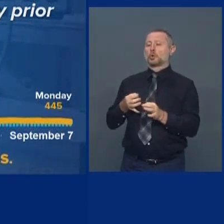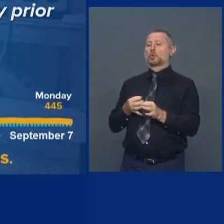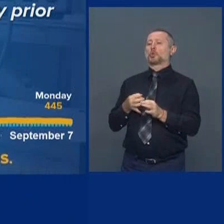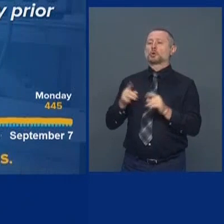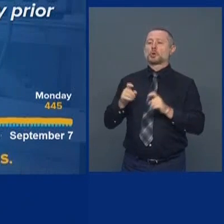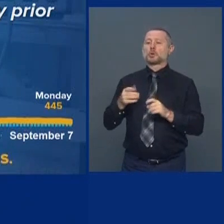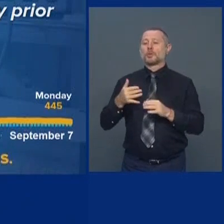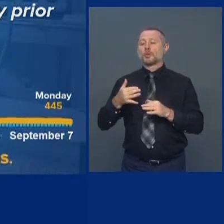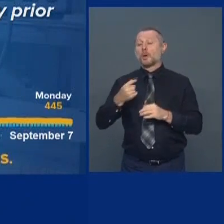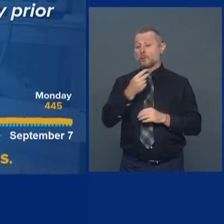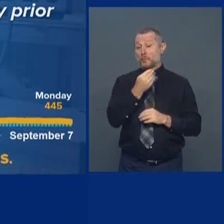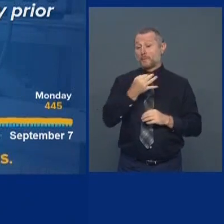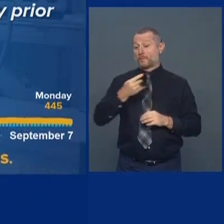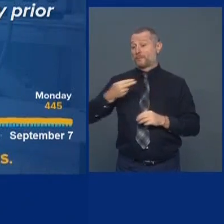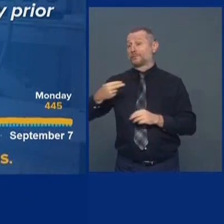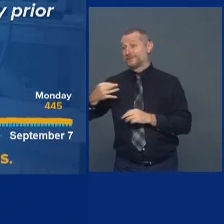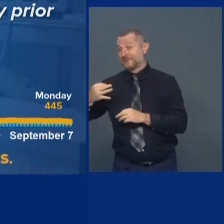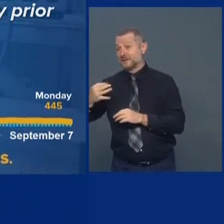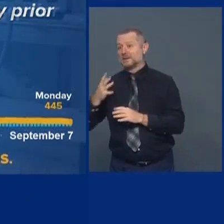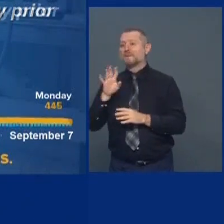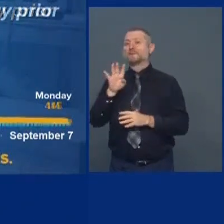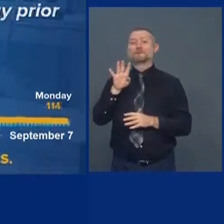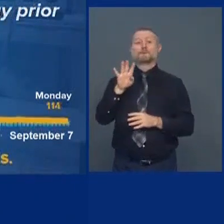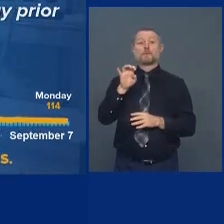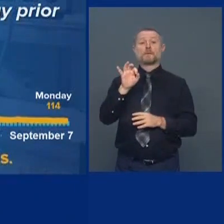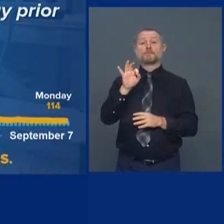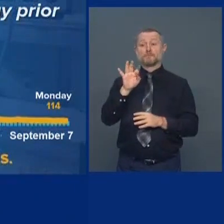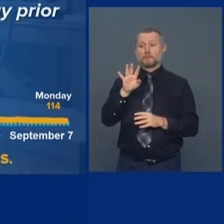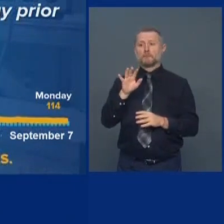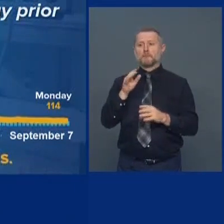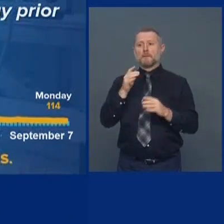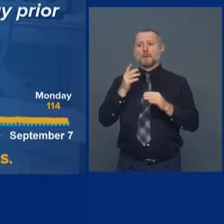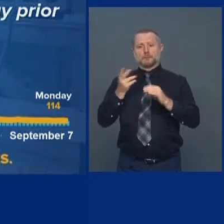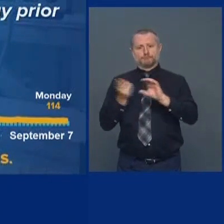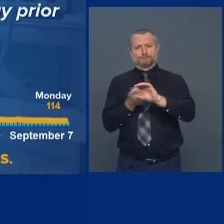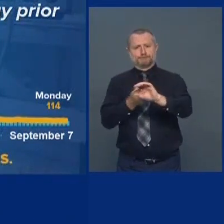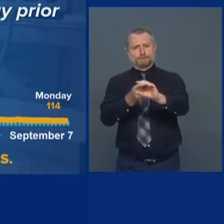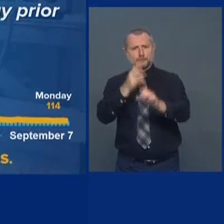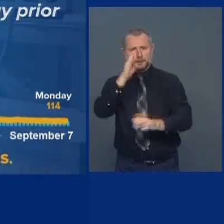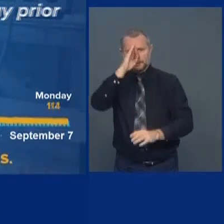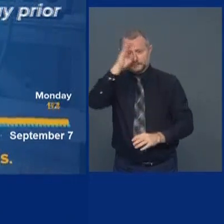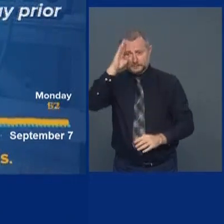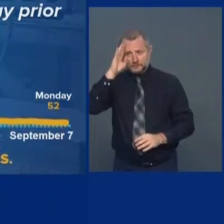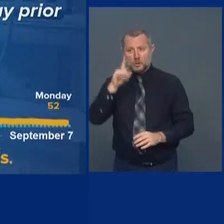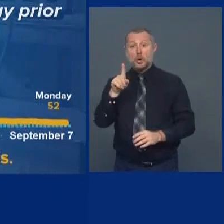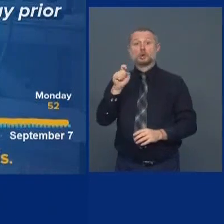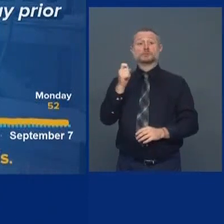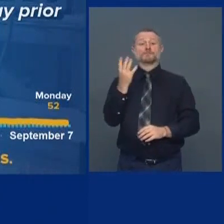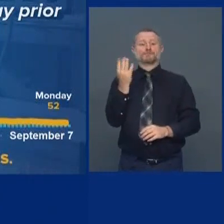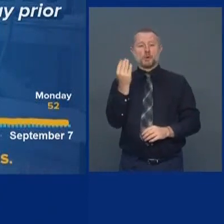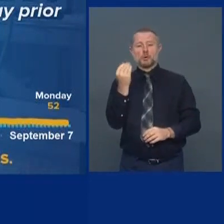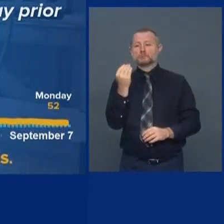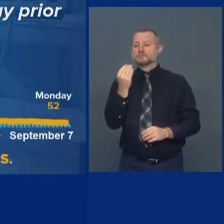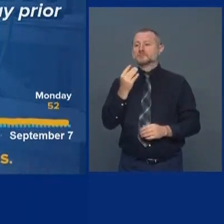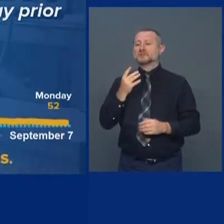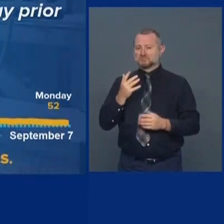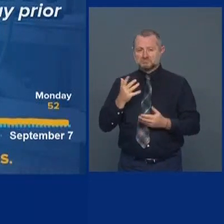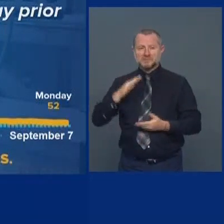THESE WERE SEVEN-DAY NUMBERS WHICH ARE ALWAYS A LITTLE DIFFERENT THAN DURING THE WEEK,